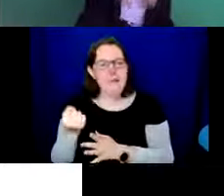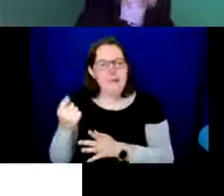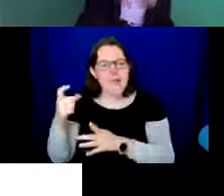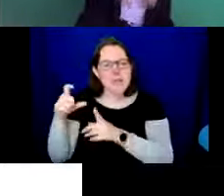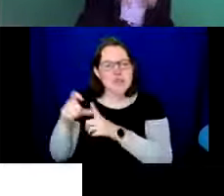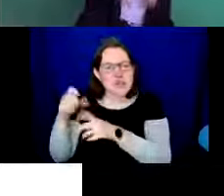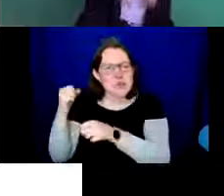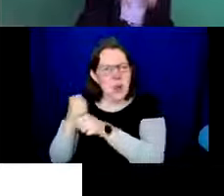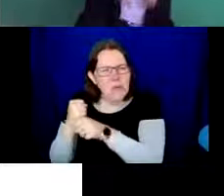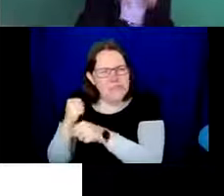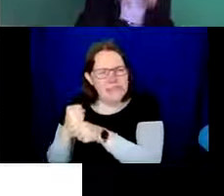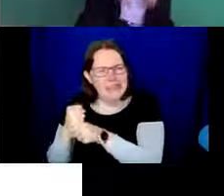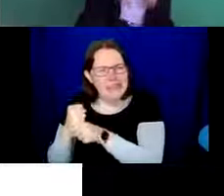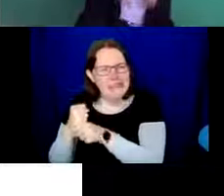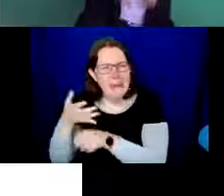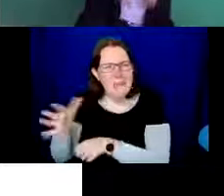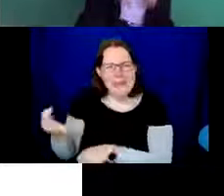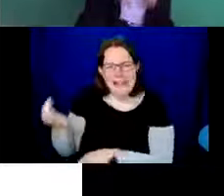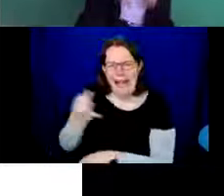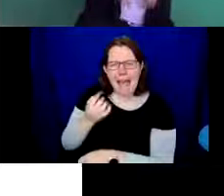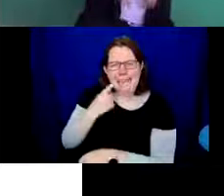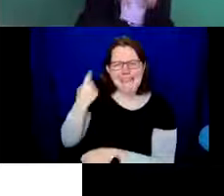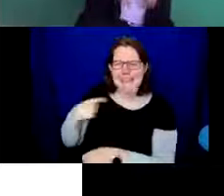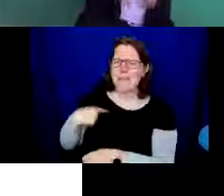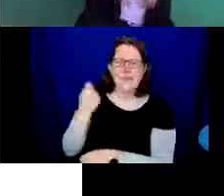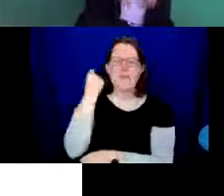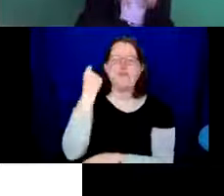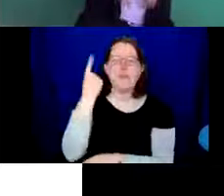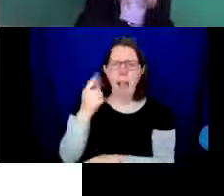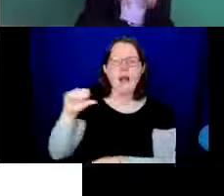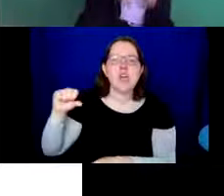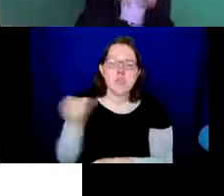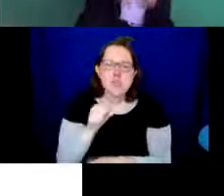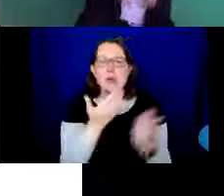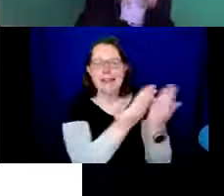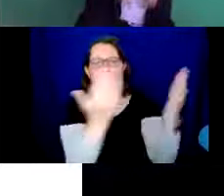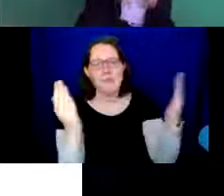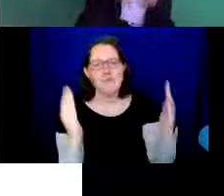i realized i should have had this as a question to all the galleries you know several weeks ago